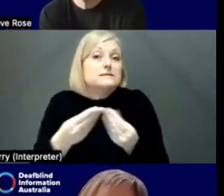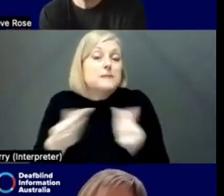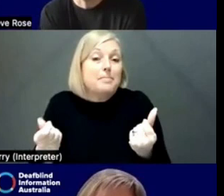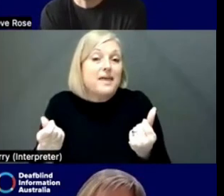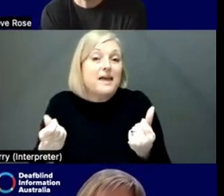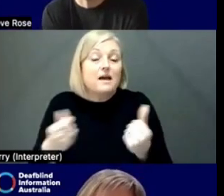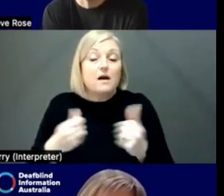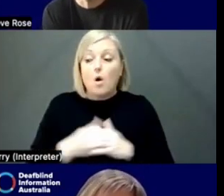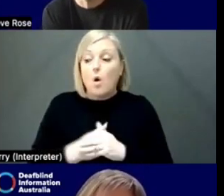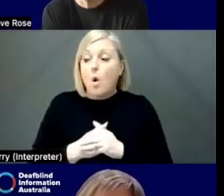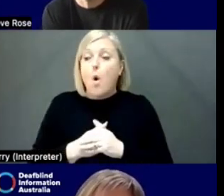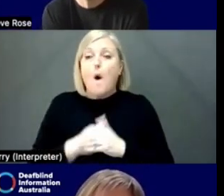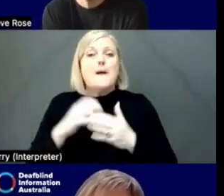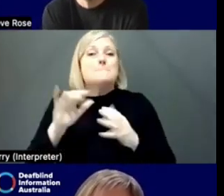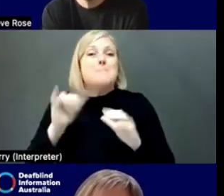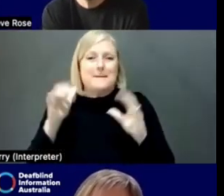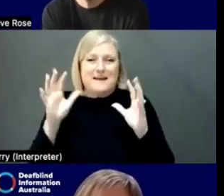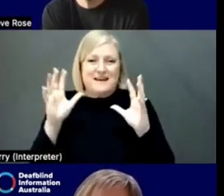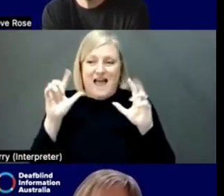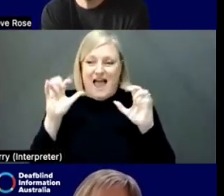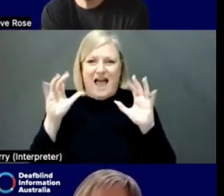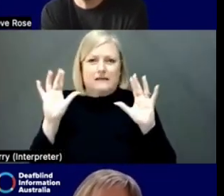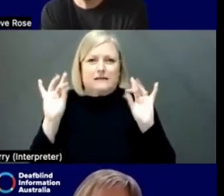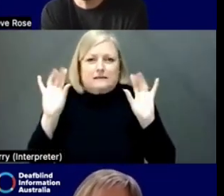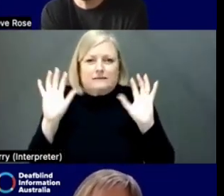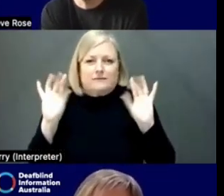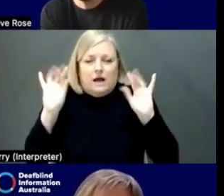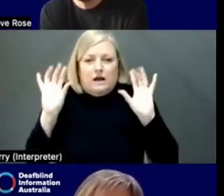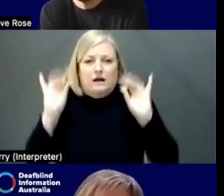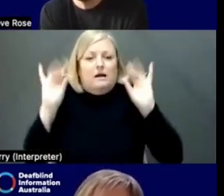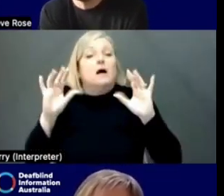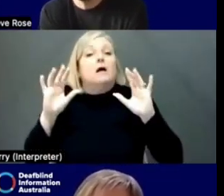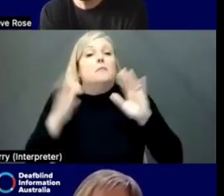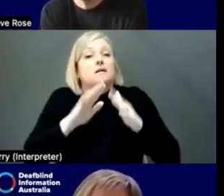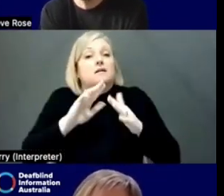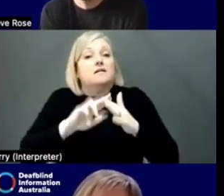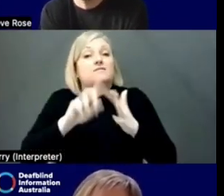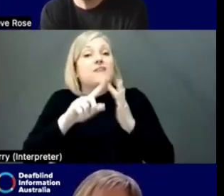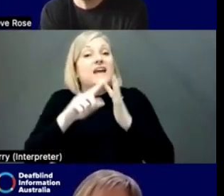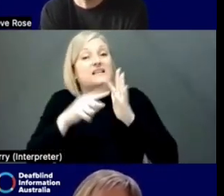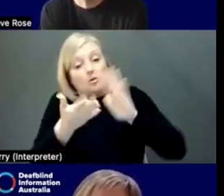less sensitive or is it perhaps a way that you can kind of encourage exploration of the world?